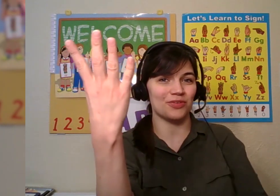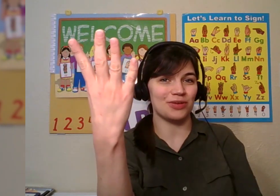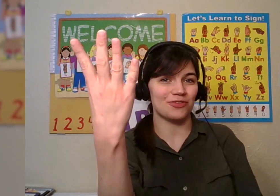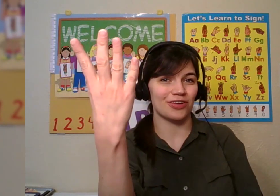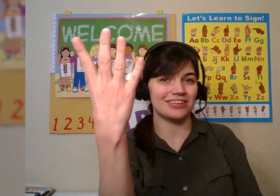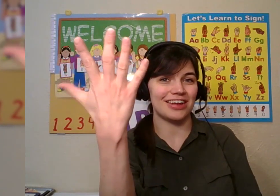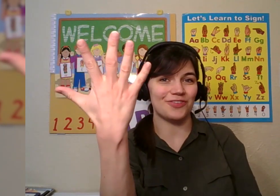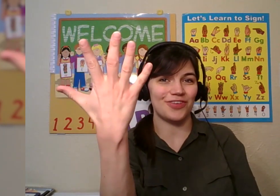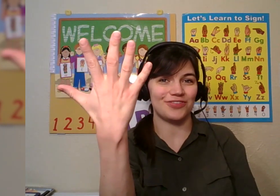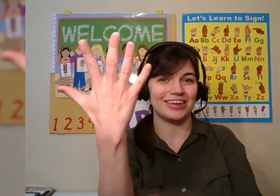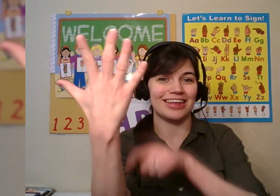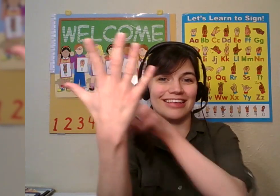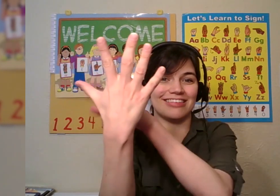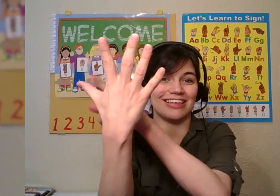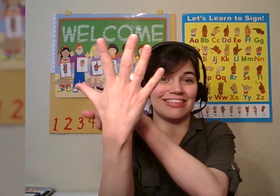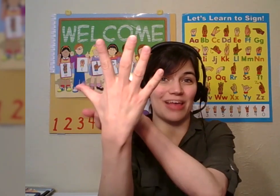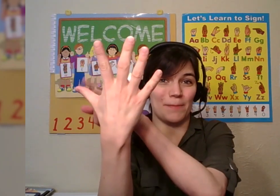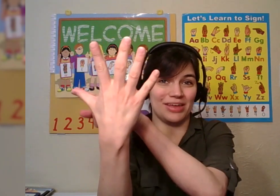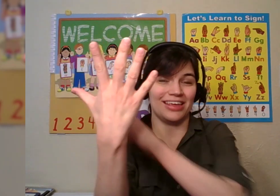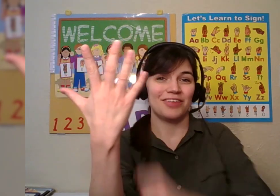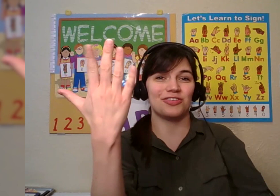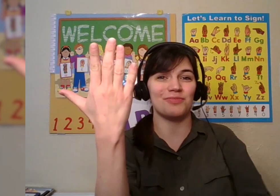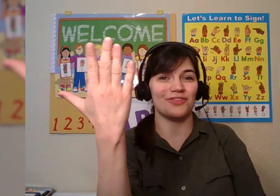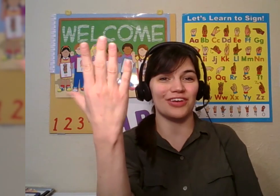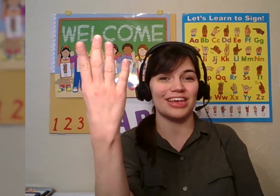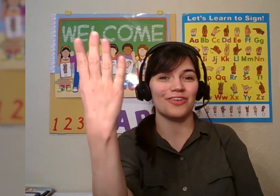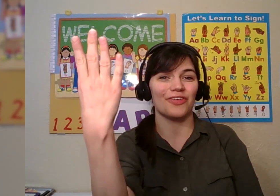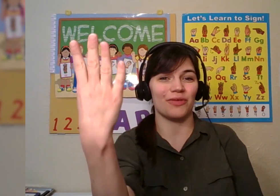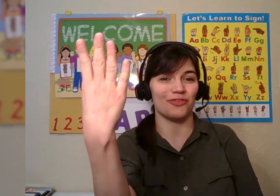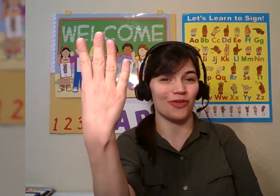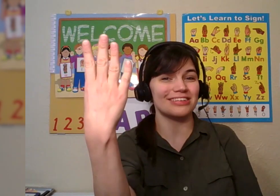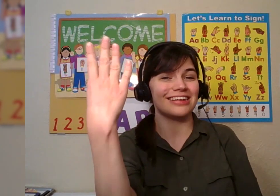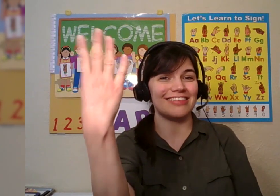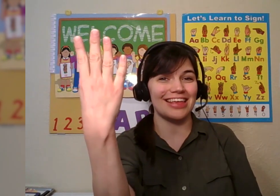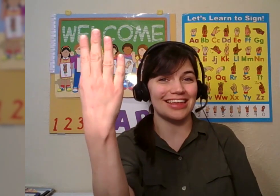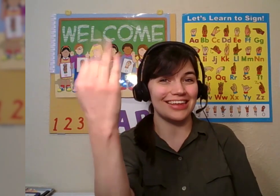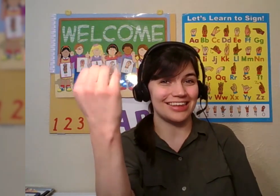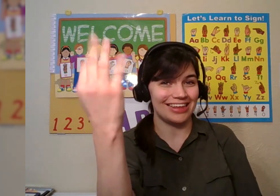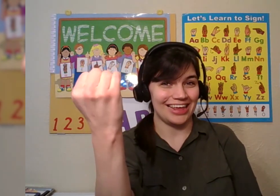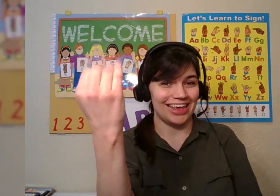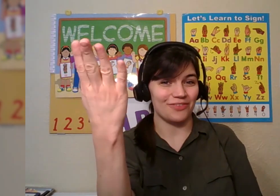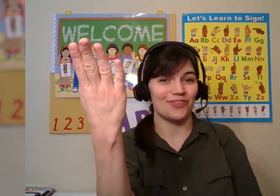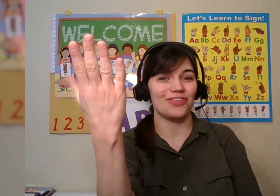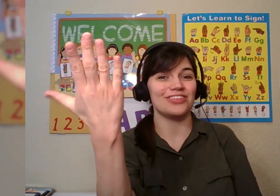14 and 15 is this thumb, so be very careful that with 14 it's in and with 15